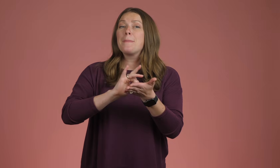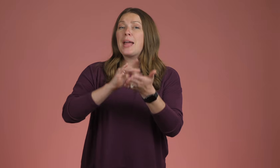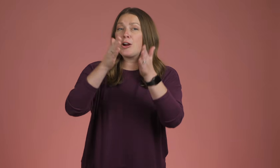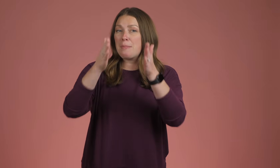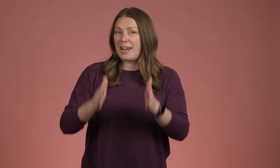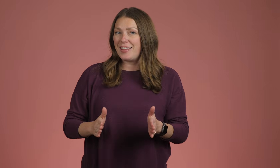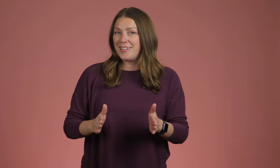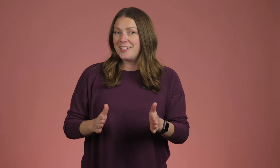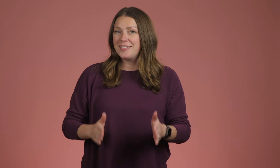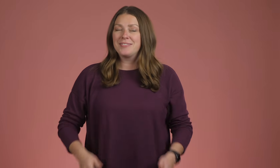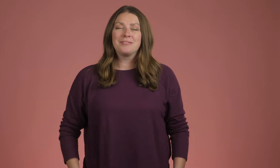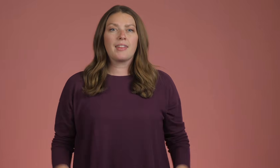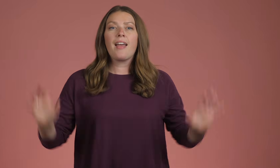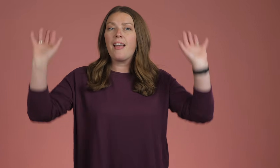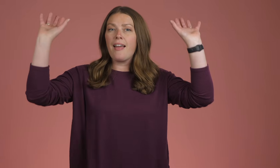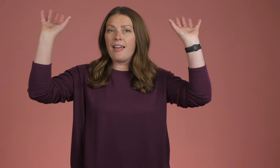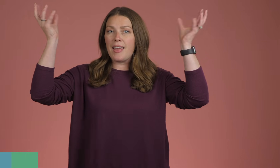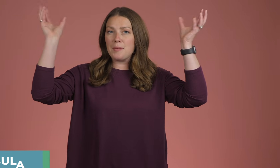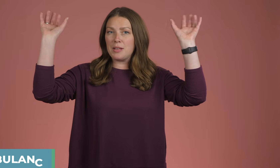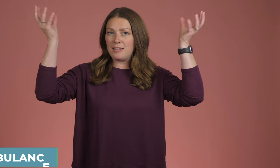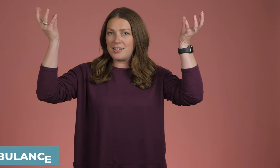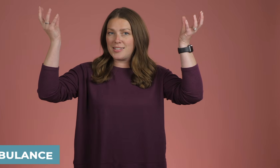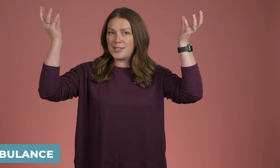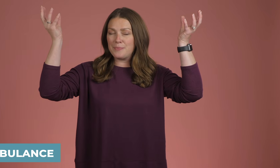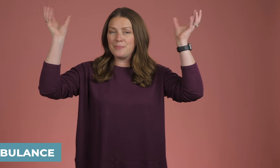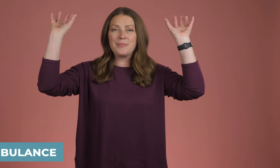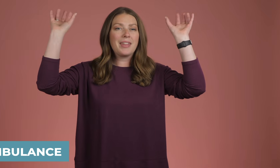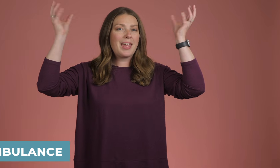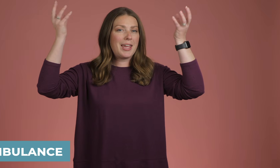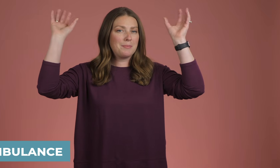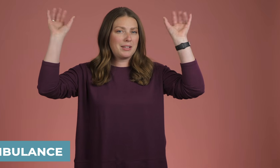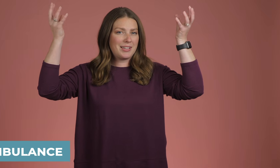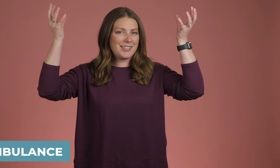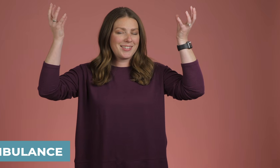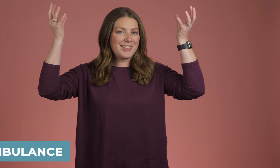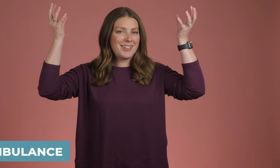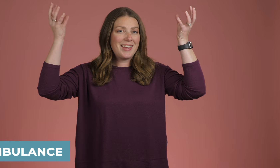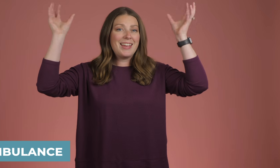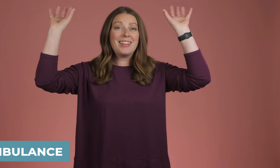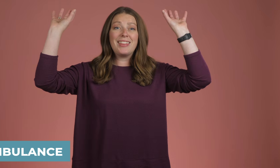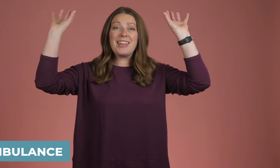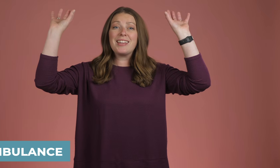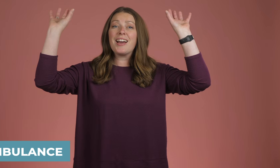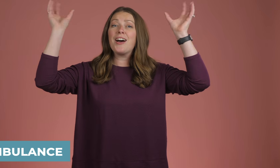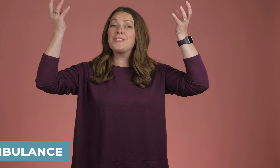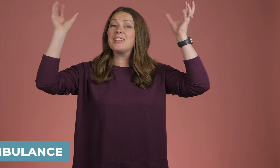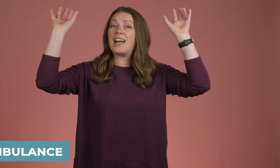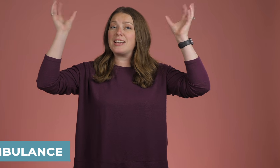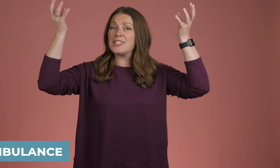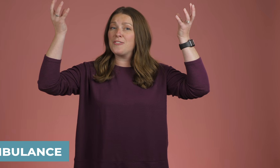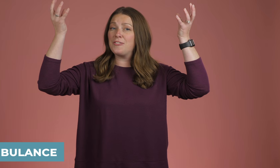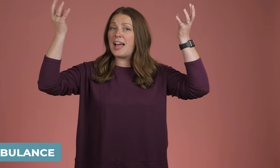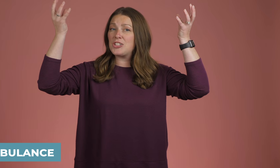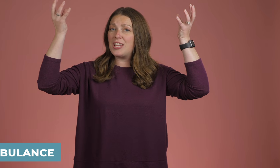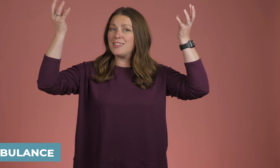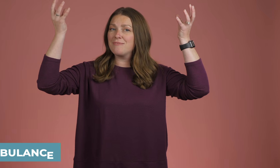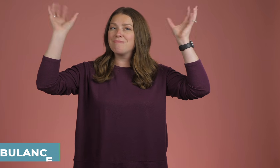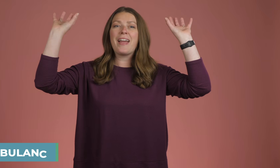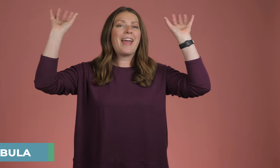Paramedic. Ambulance. Ambulance! Think of the lights flashing.